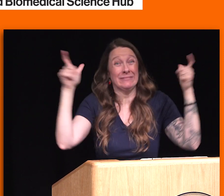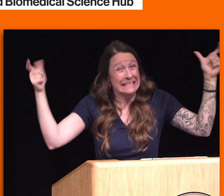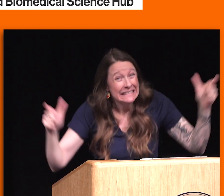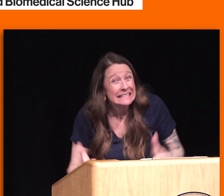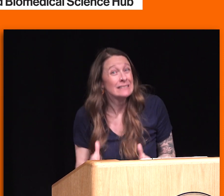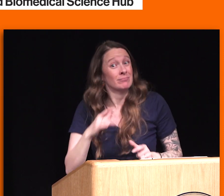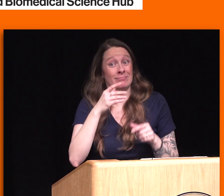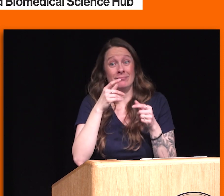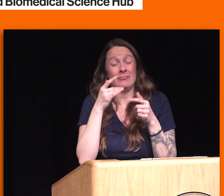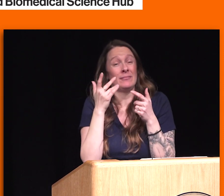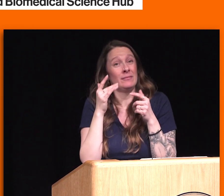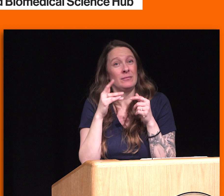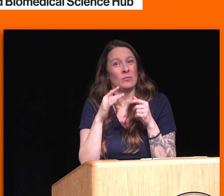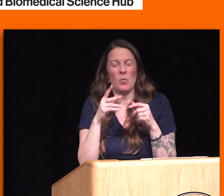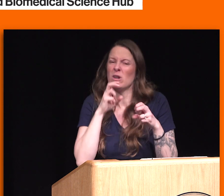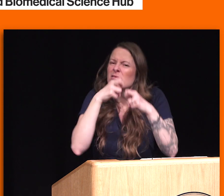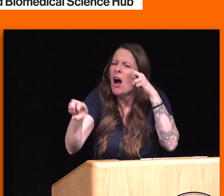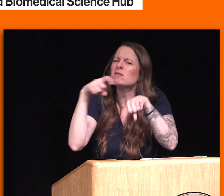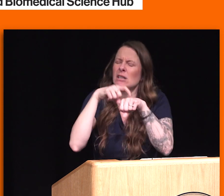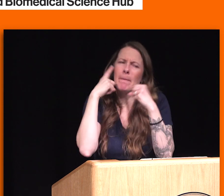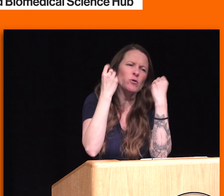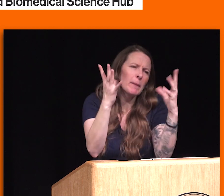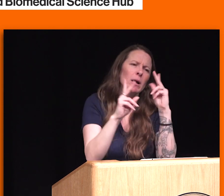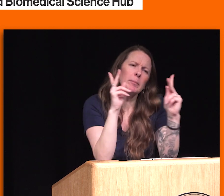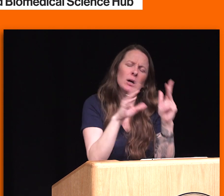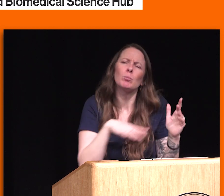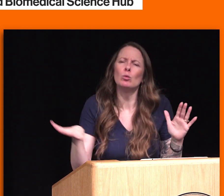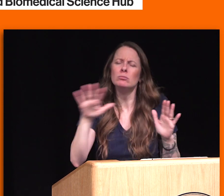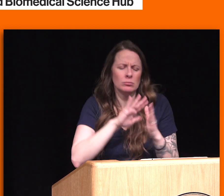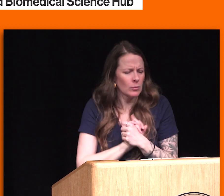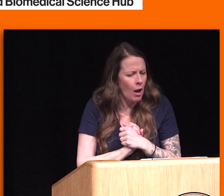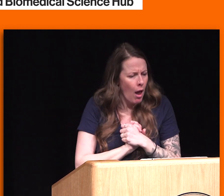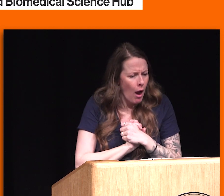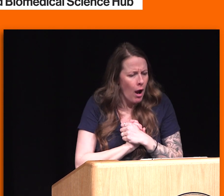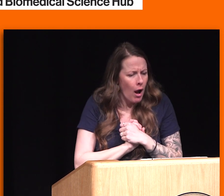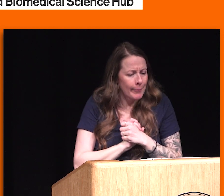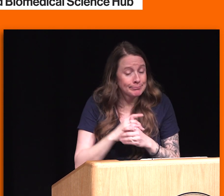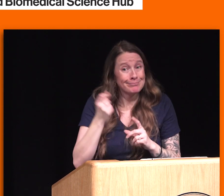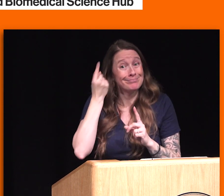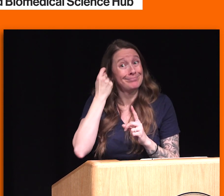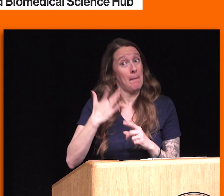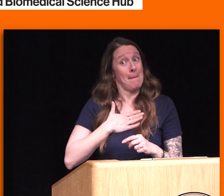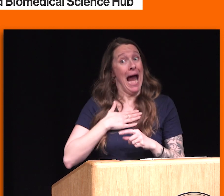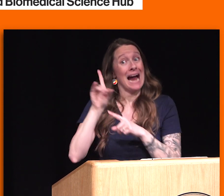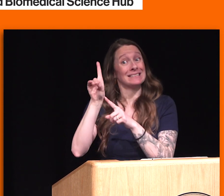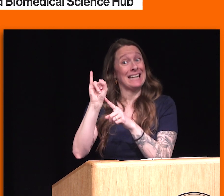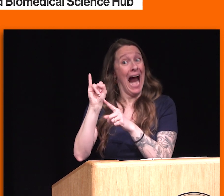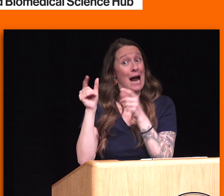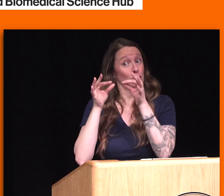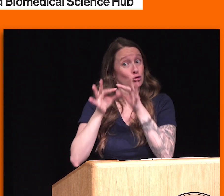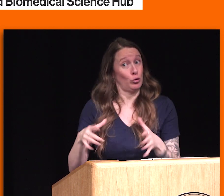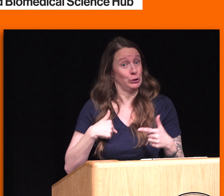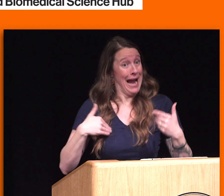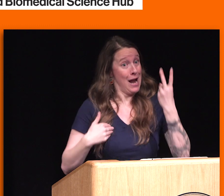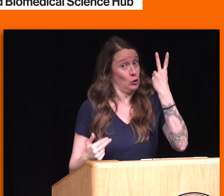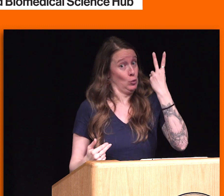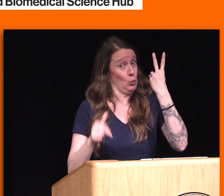They had to furlough a lot of people. They had to downsize their staff to save money. And I know that impacted a lot of people in a lot of different areas.